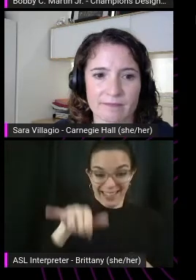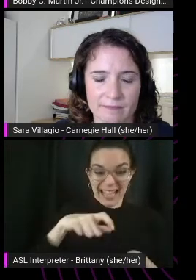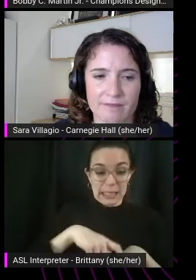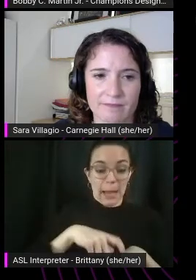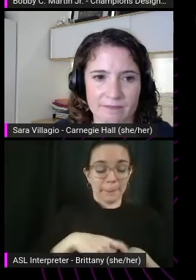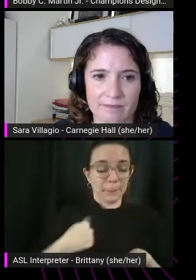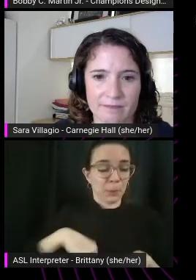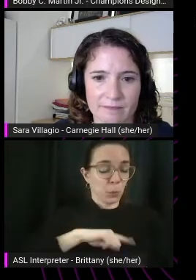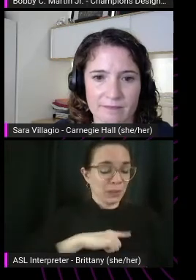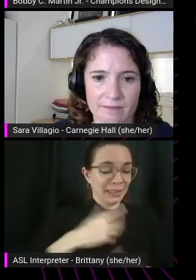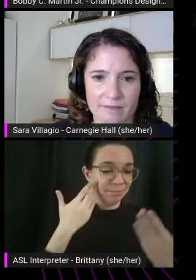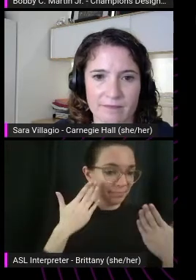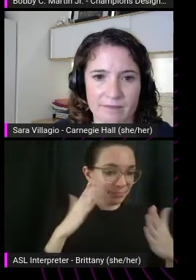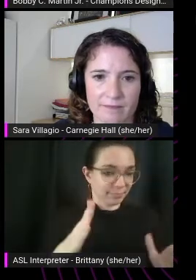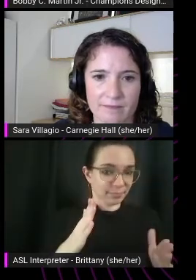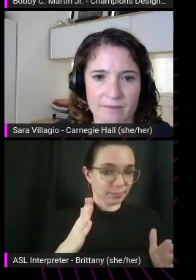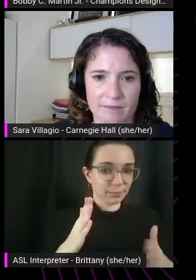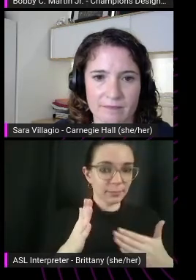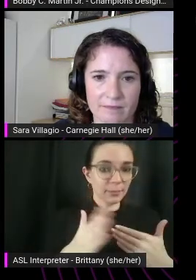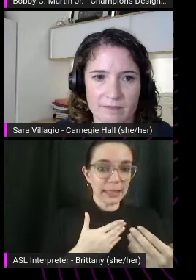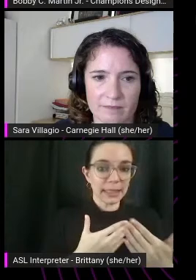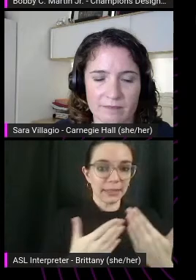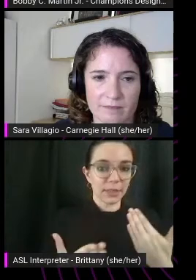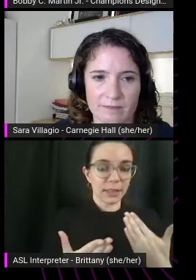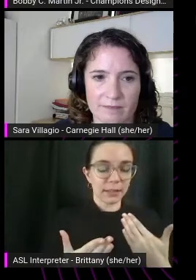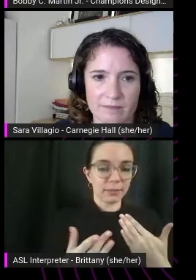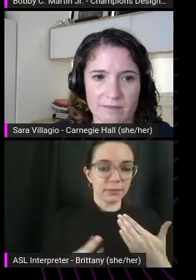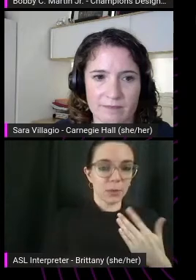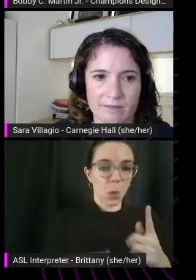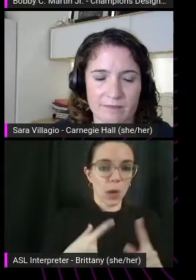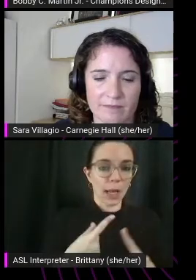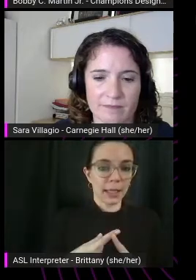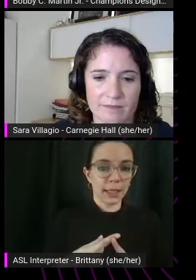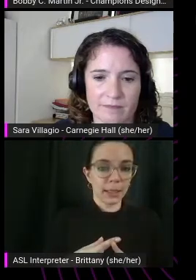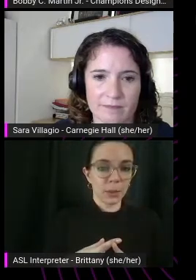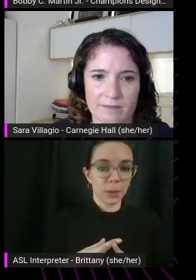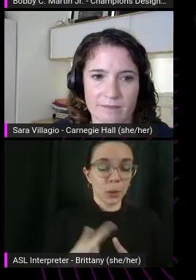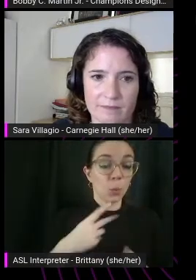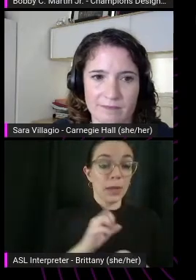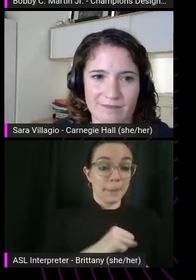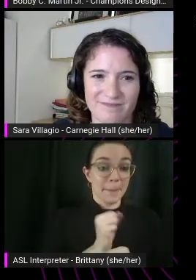even when we'd making this video for you guys today,